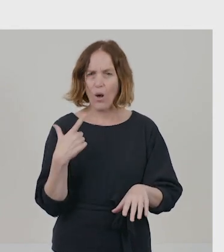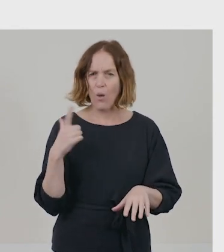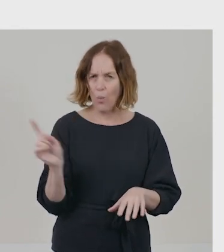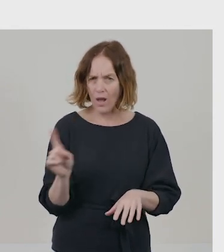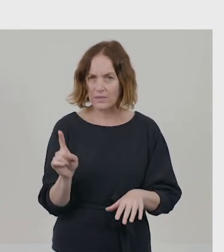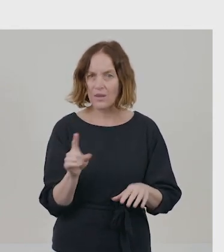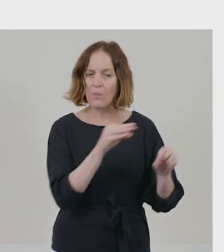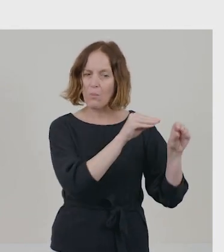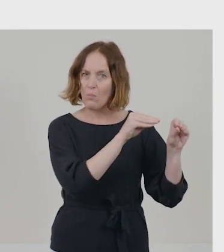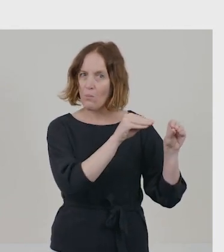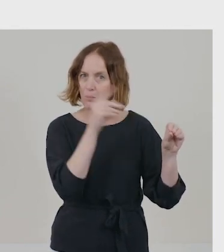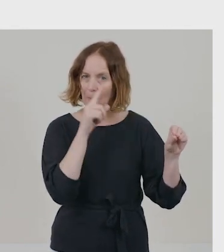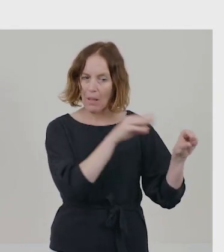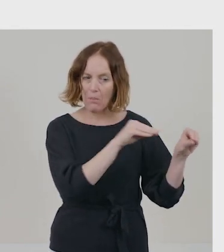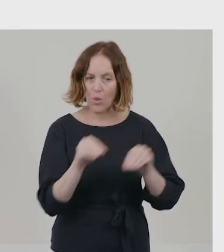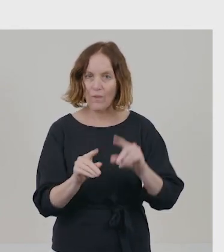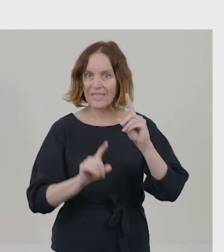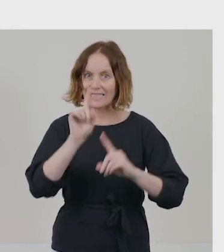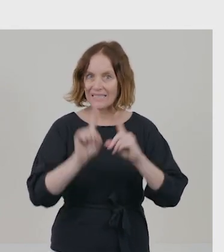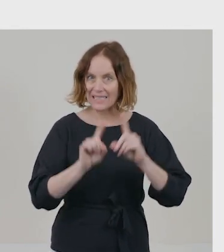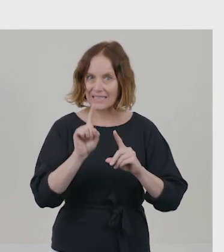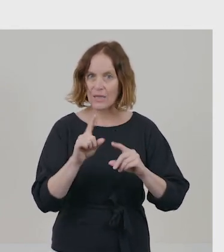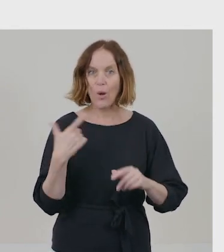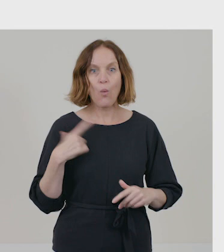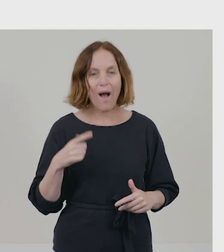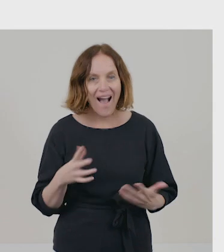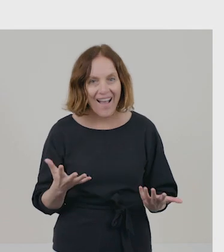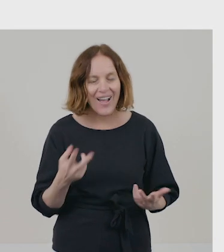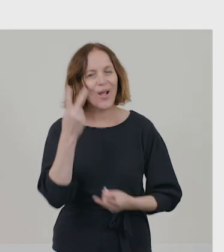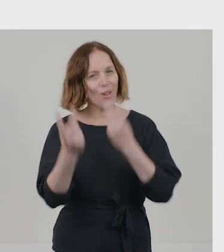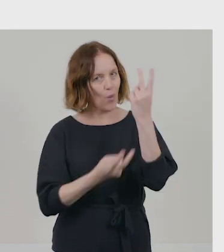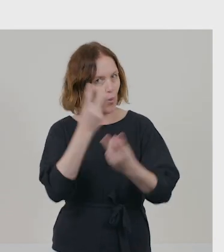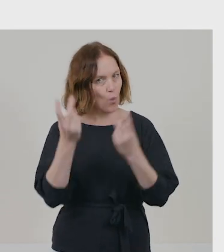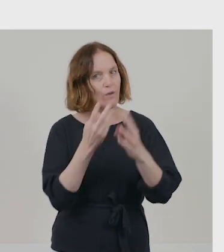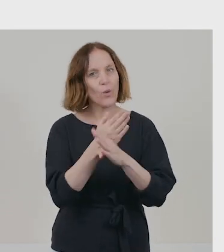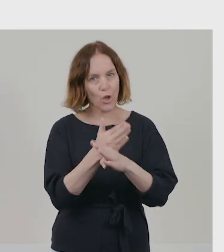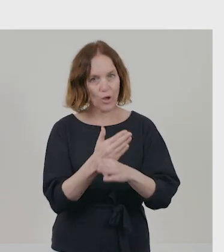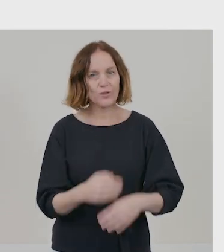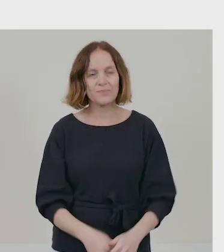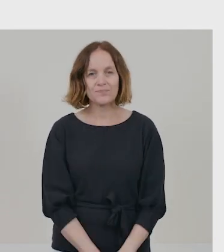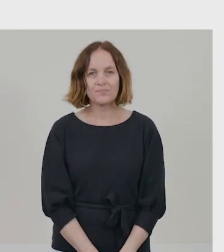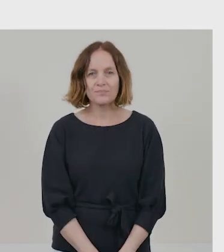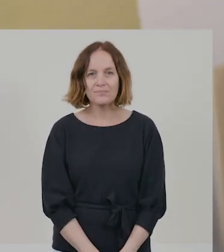The 'what' is people moving to cities, and the 'why' is to look for work.